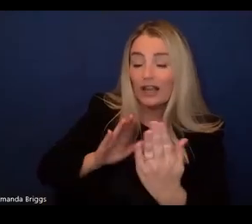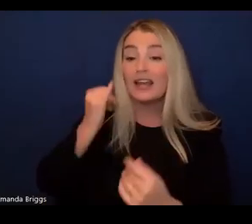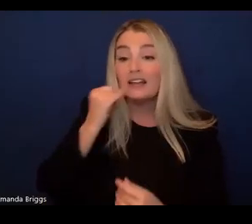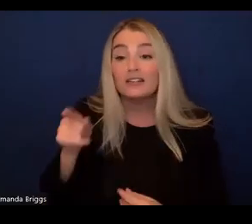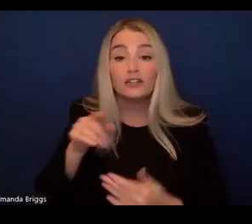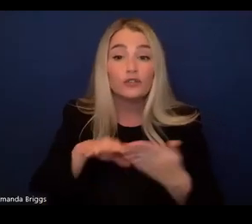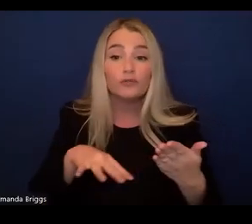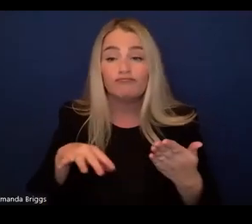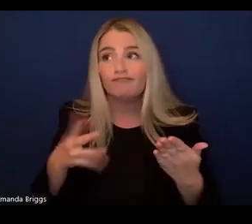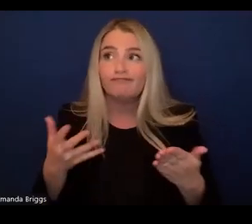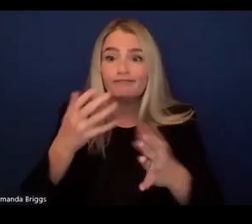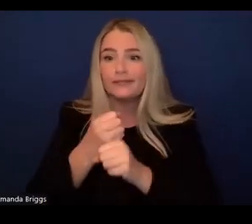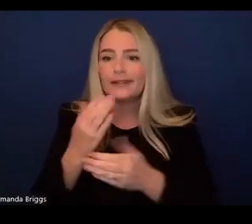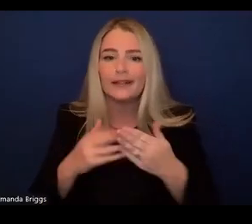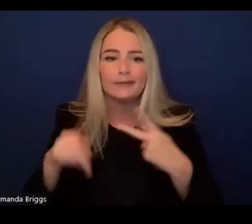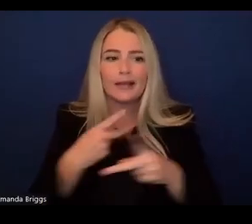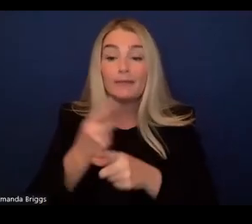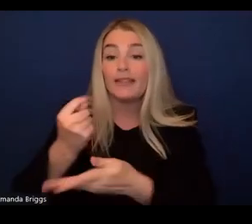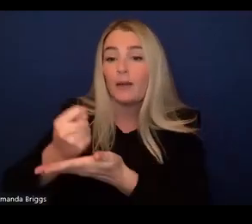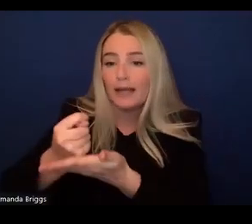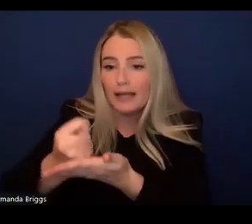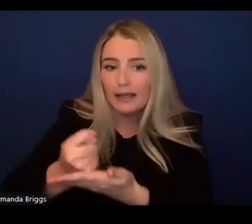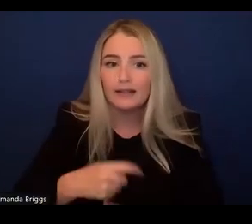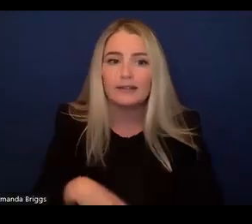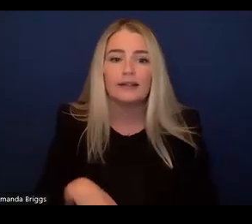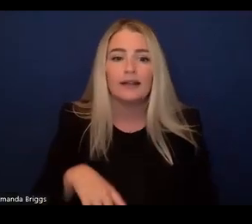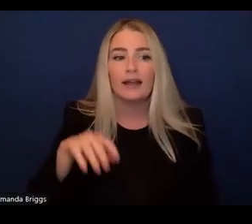some type of therapy or ABA at home.